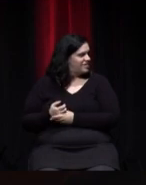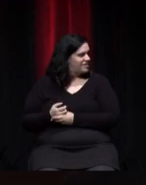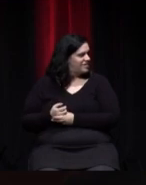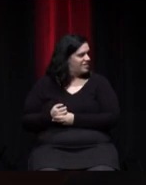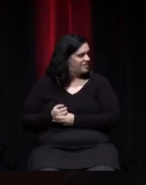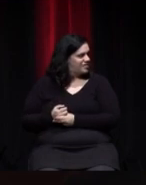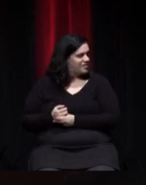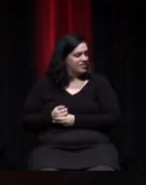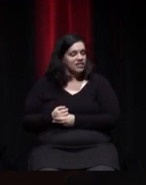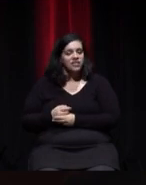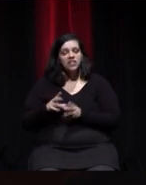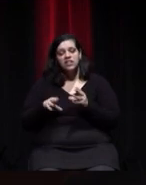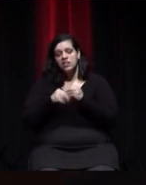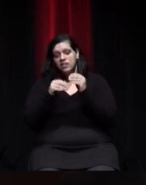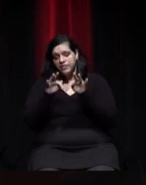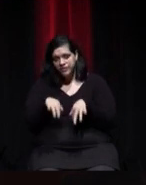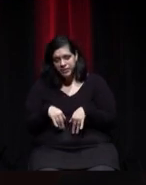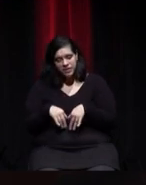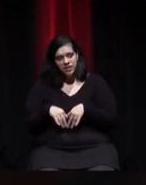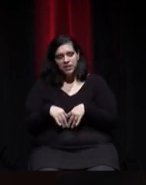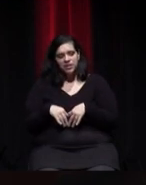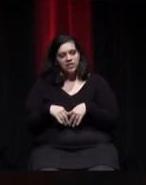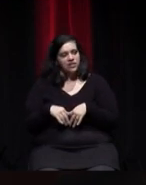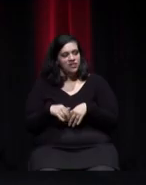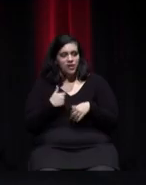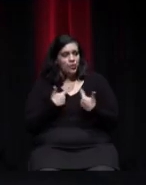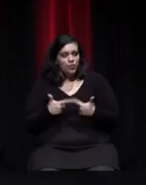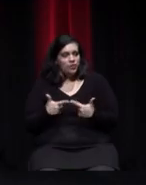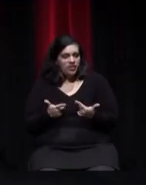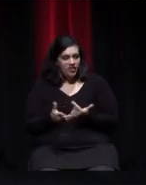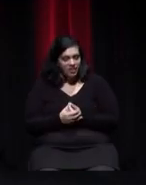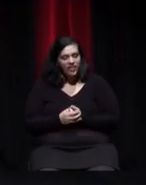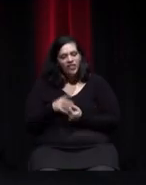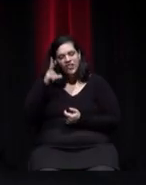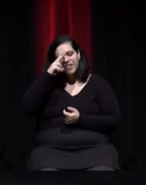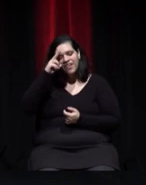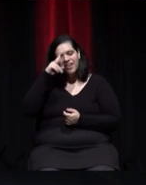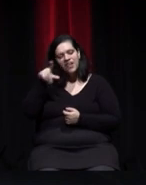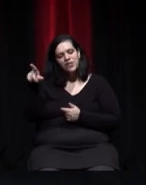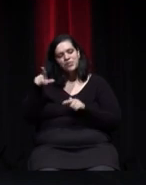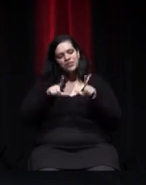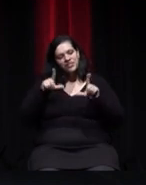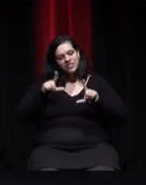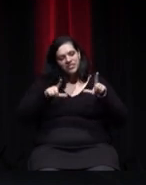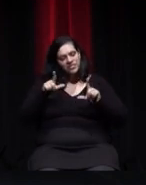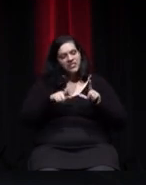Final considerations, I don't have any. I remember of a TV show that had a glass of water,